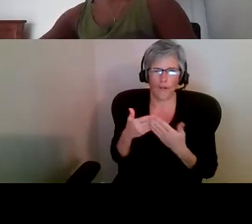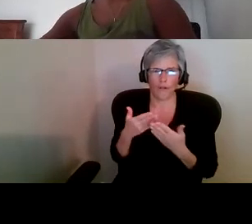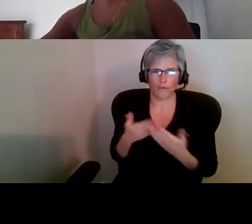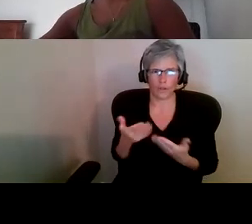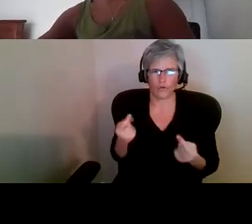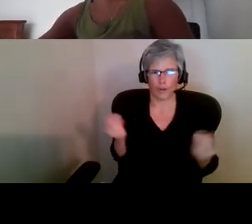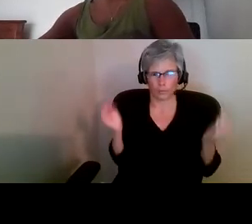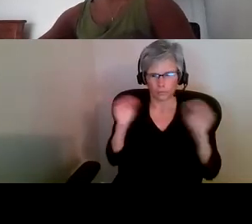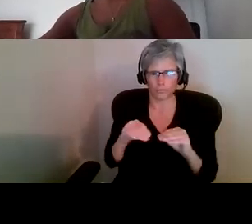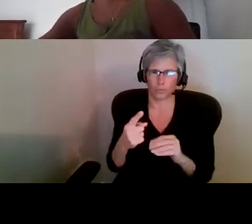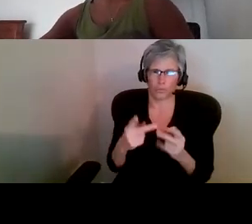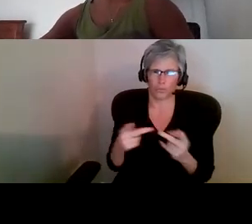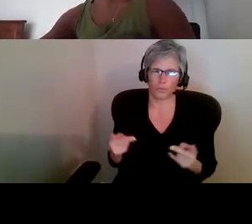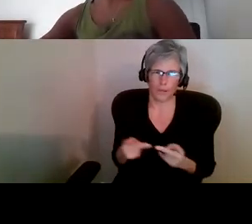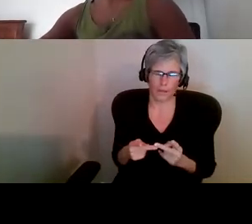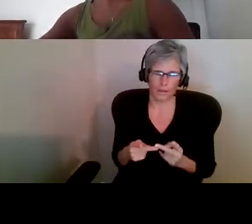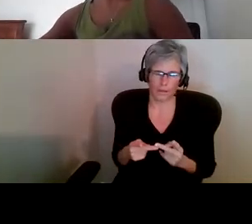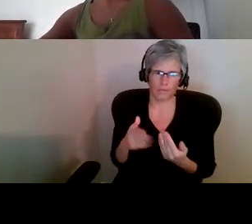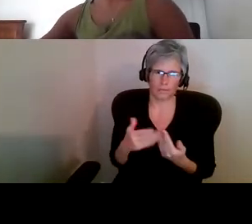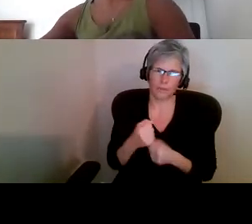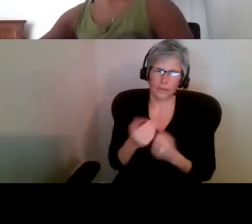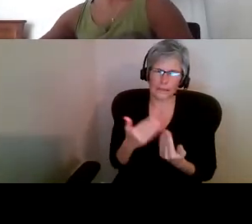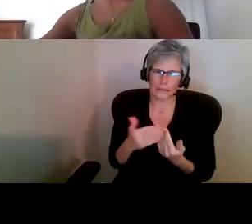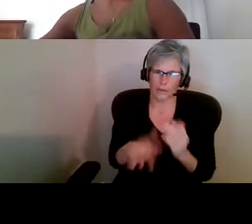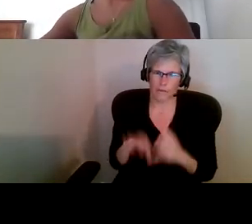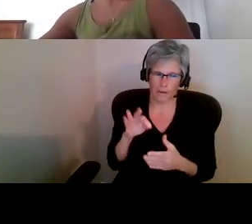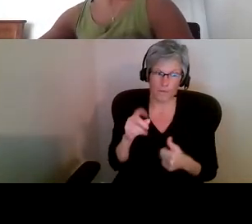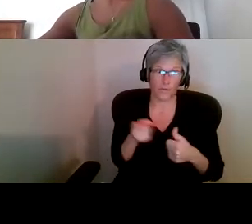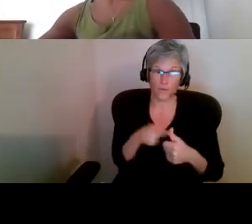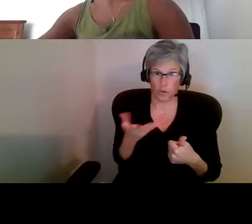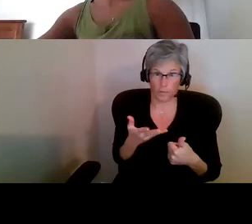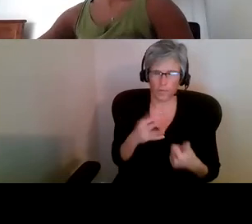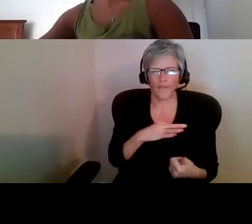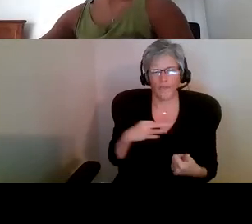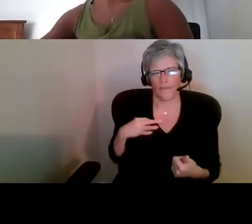so the first faculty tips, that's the sheet that Allison was referring to